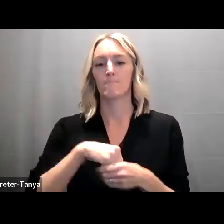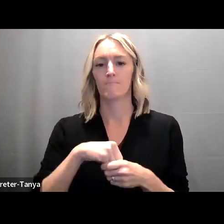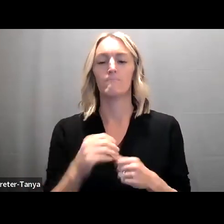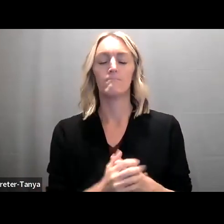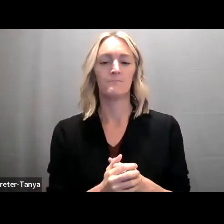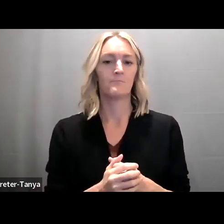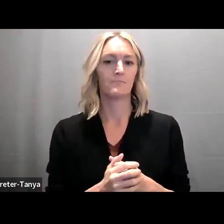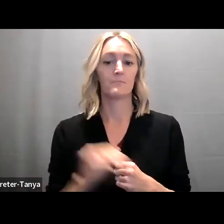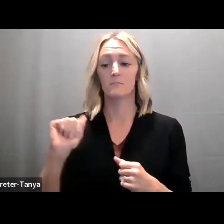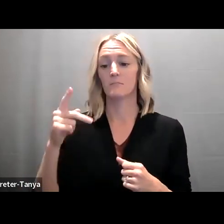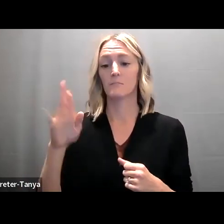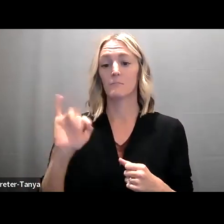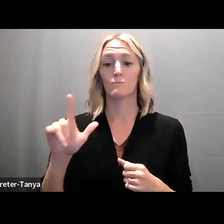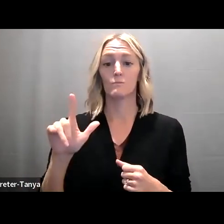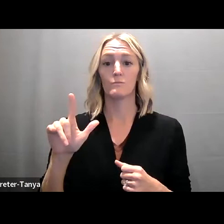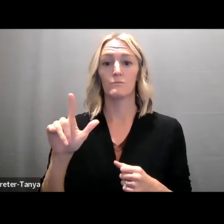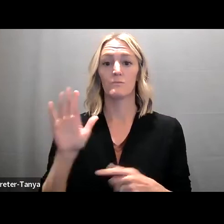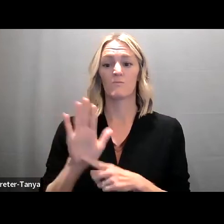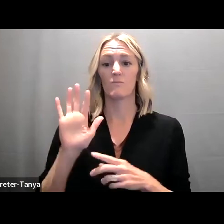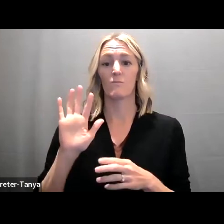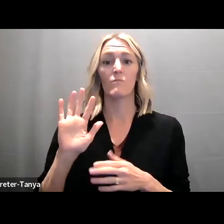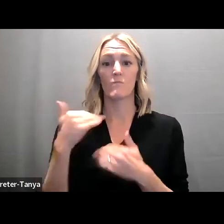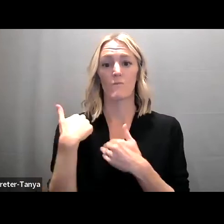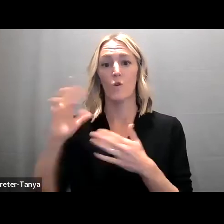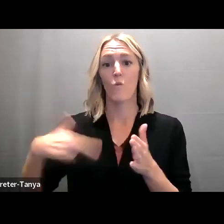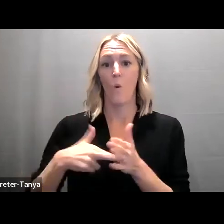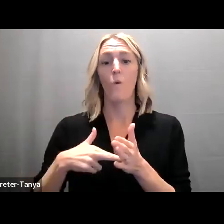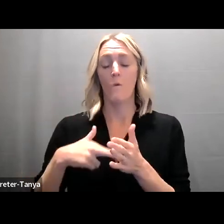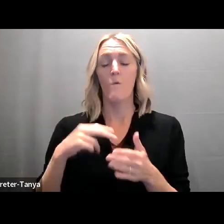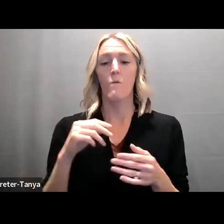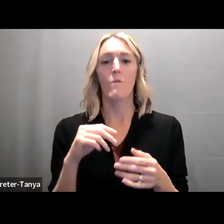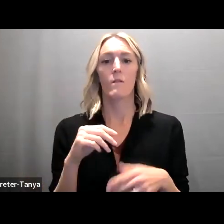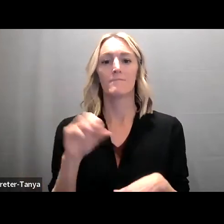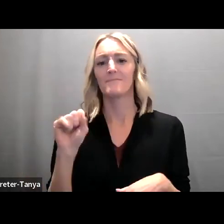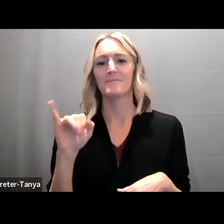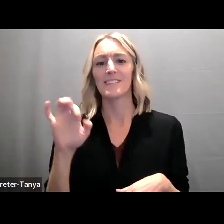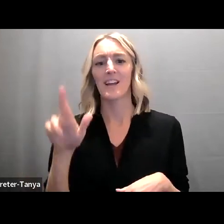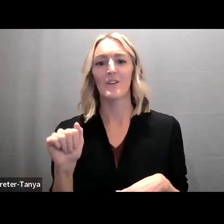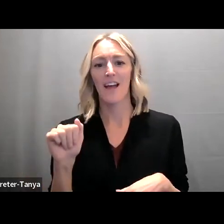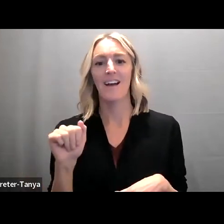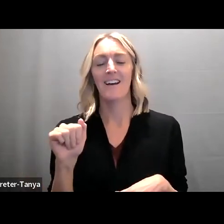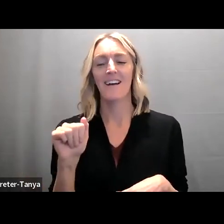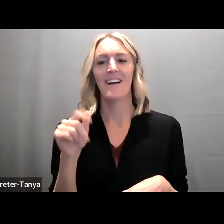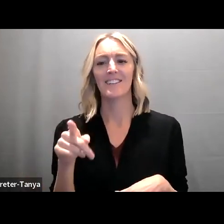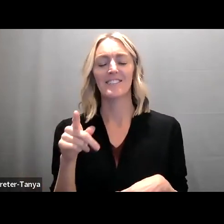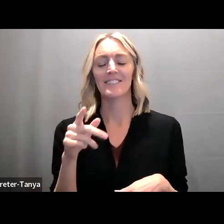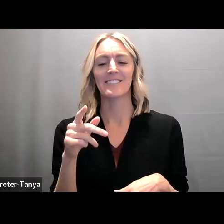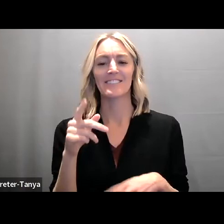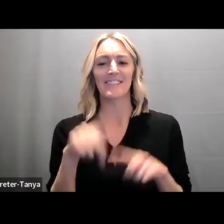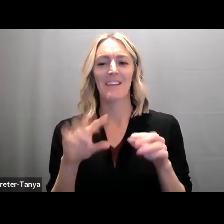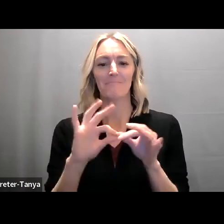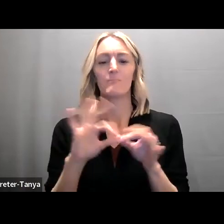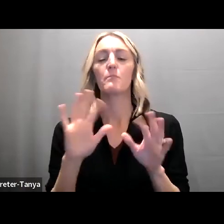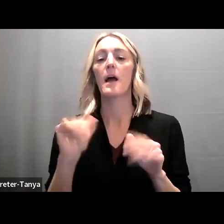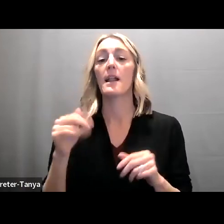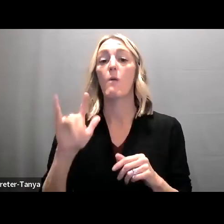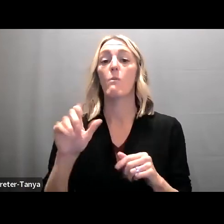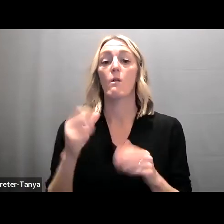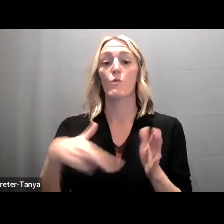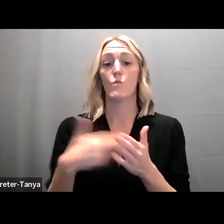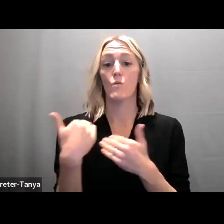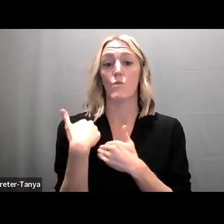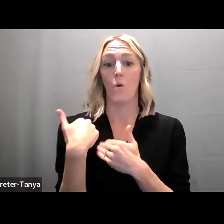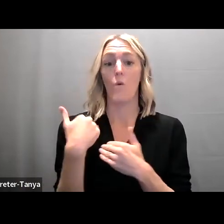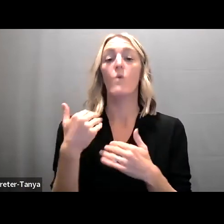So APRIL's role since Sierra able to get through, APRIL's role is to bring awareness to your